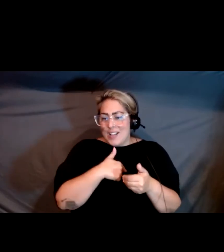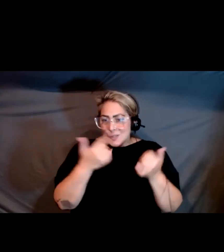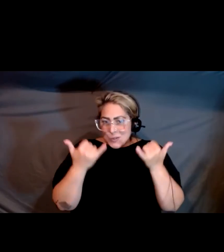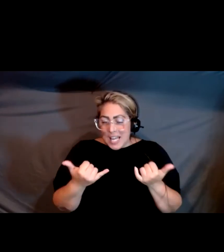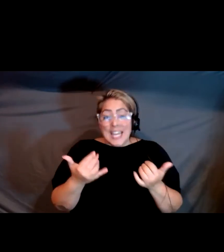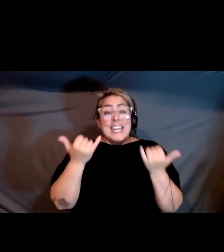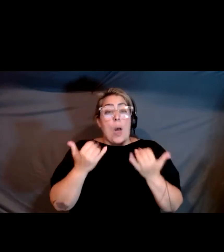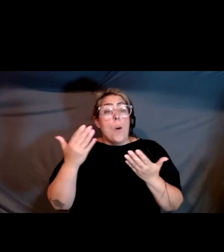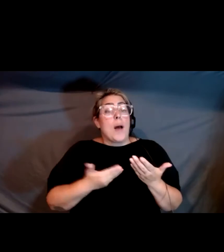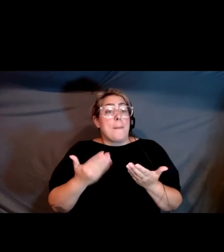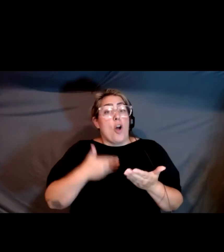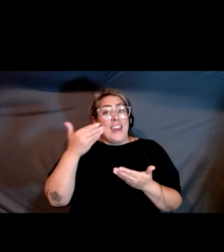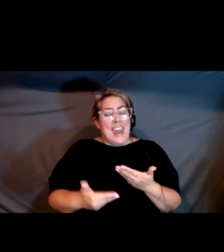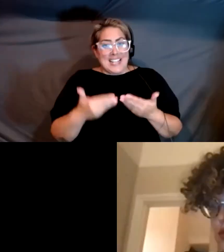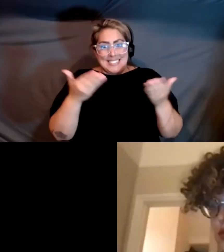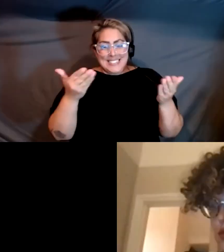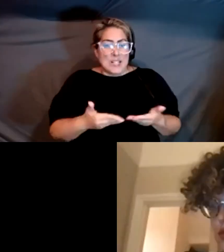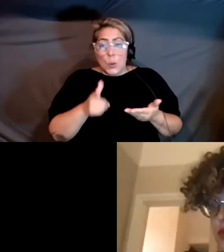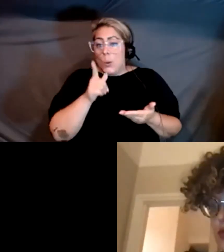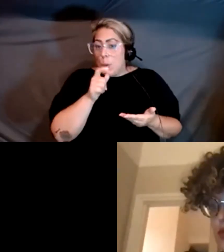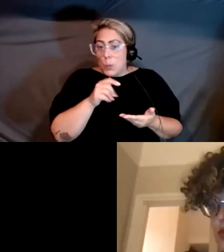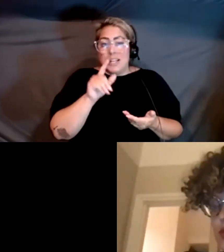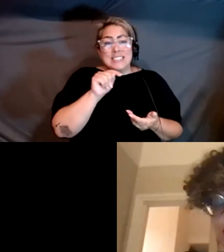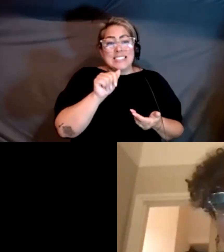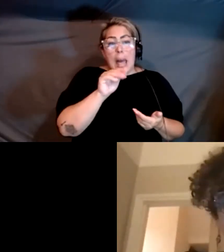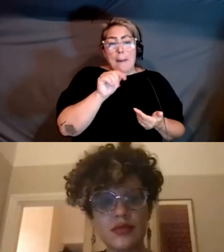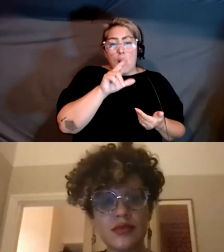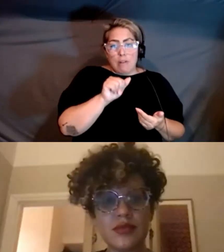Tamara Keshecki and Morgan Deene from the